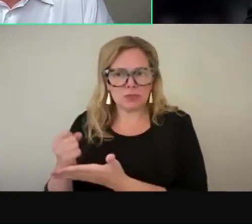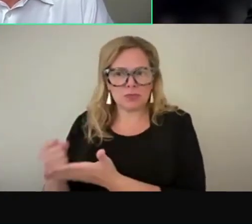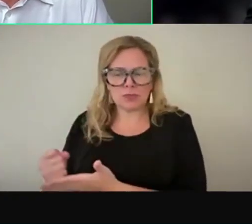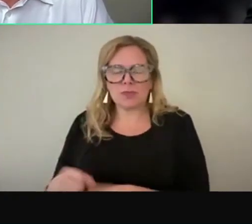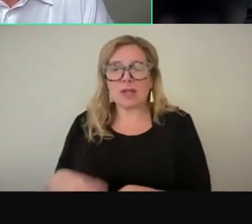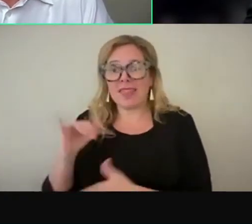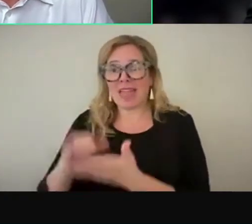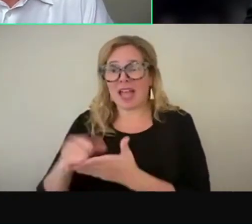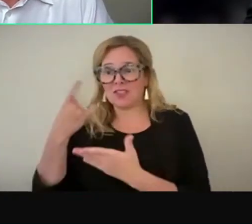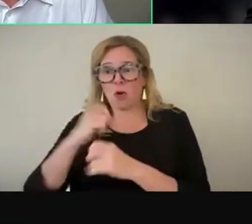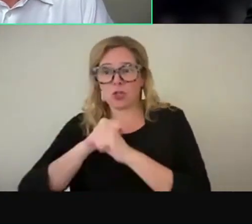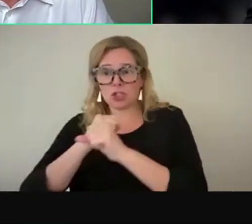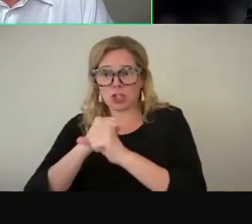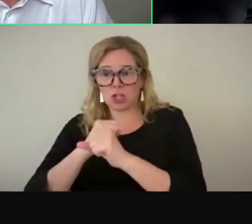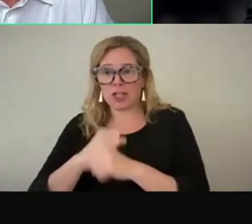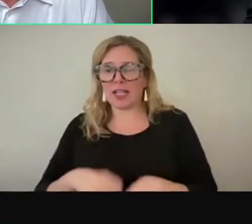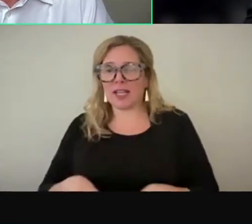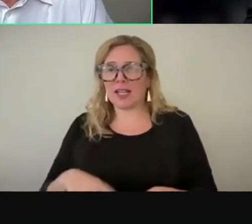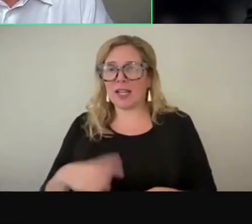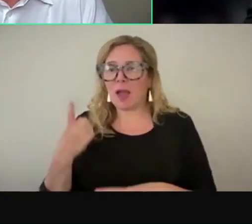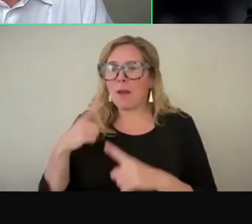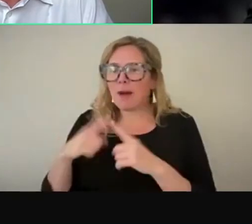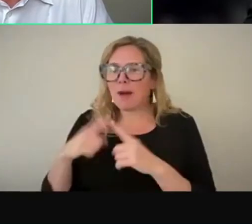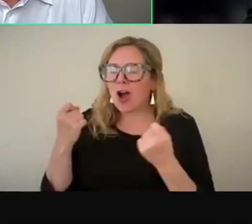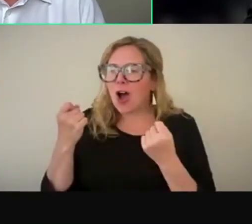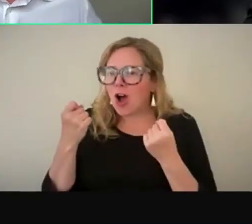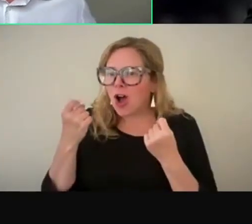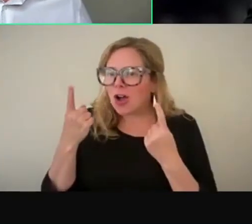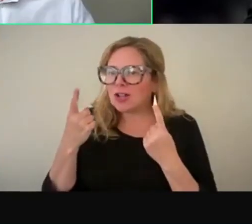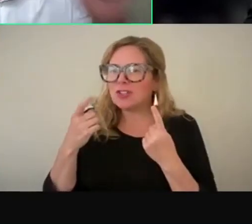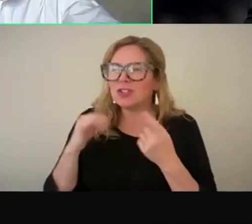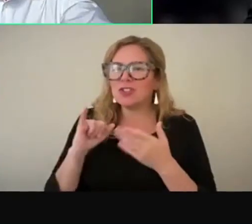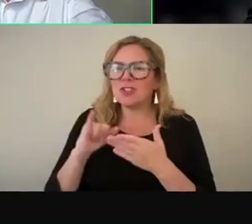doing two-factor authentication between two different devices and copying something that